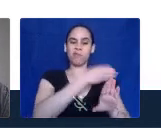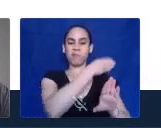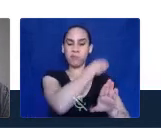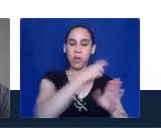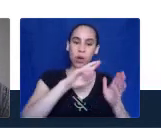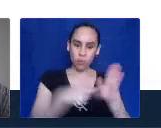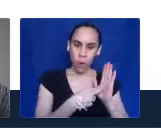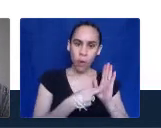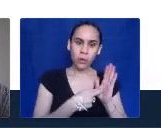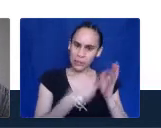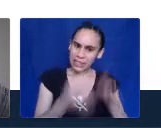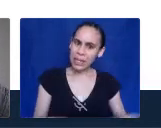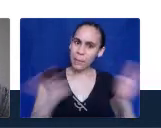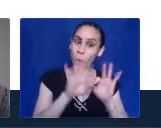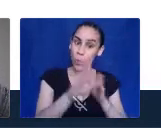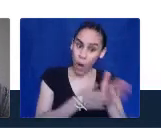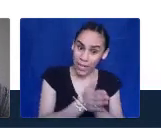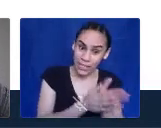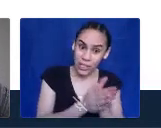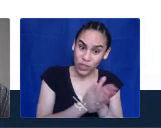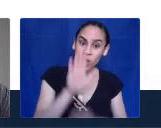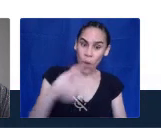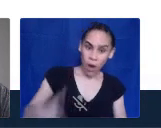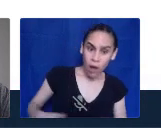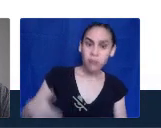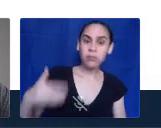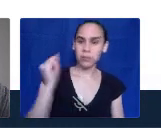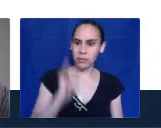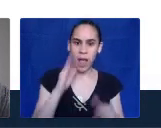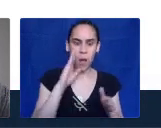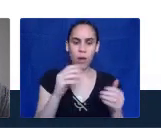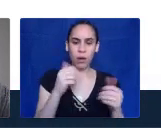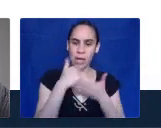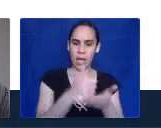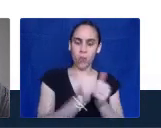that kind of gumption is going to work across all roles right and so that really matters it doesn't